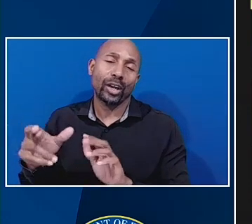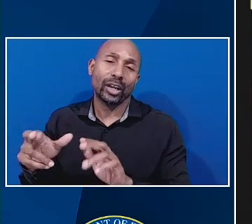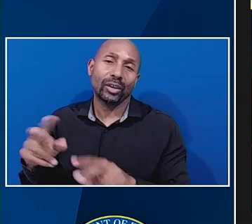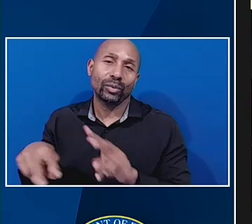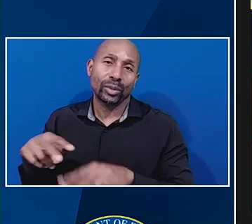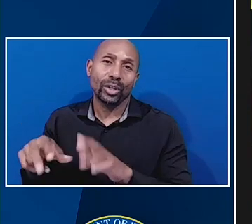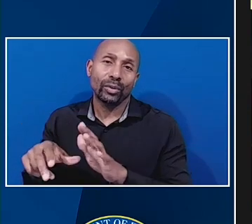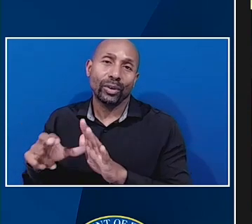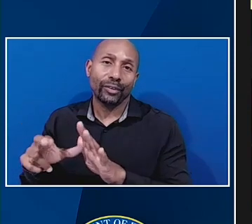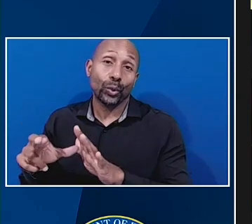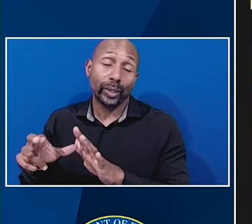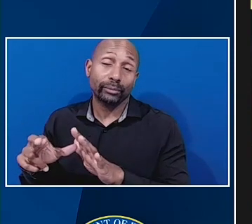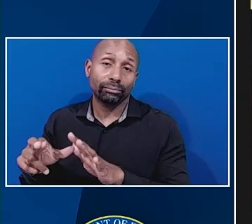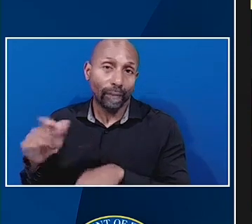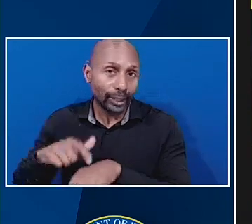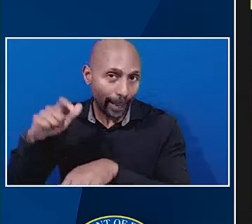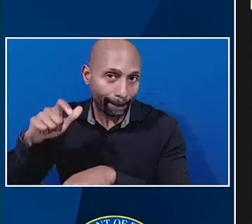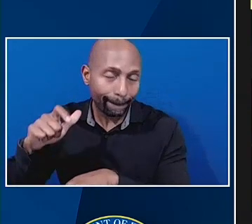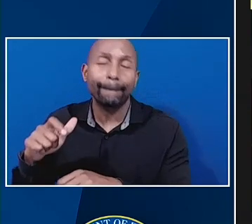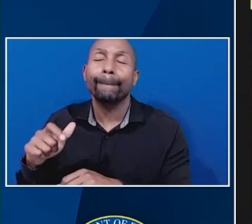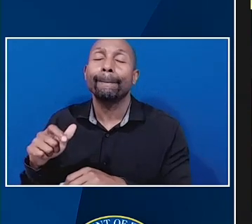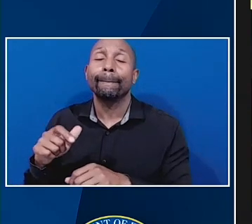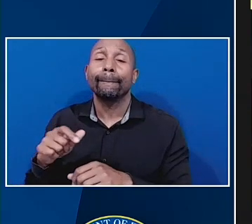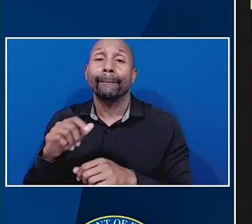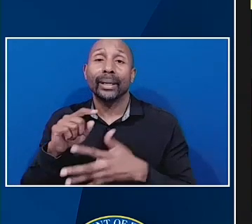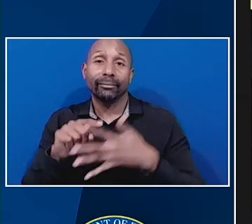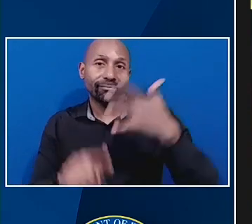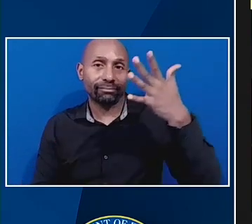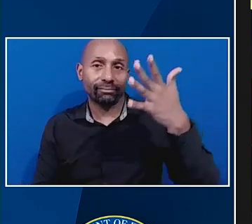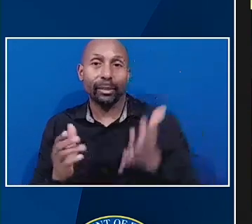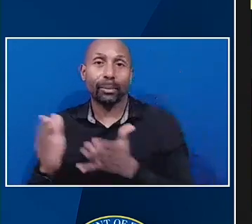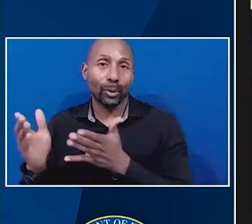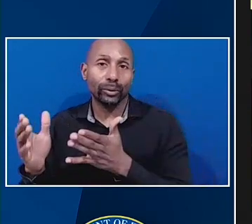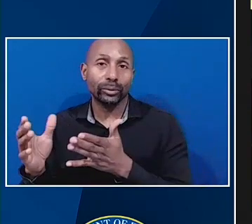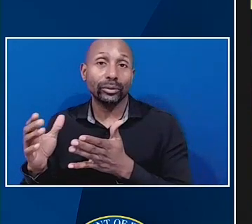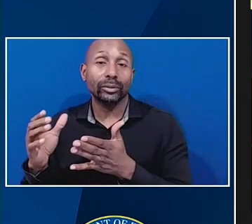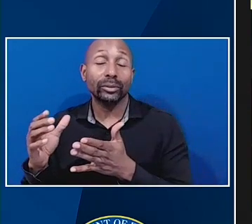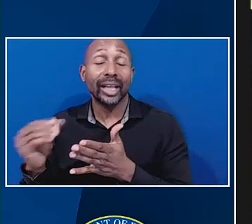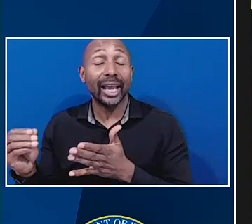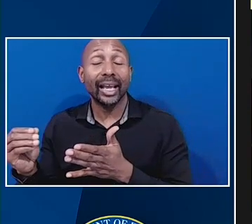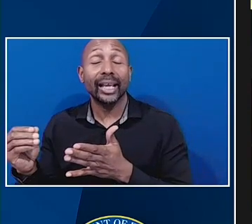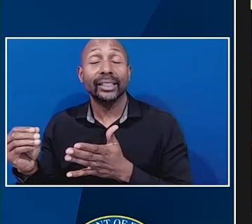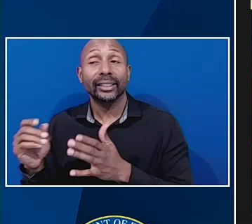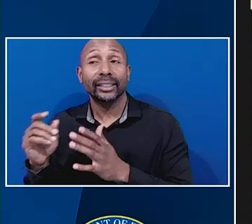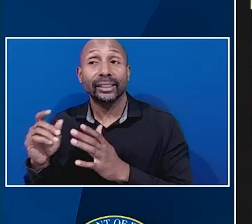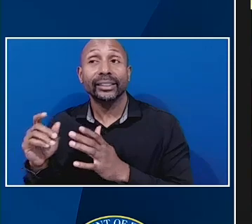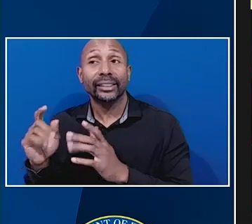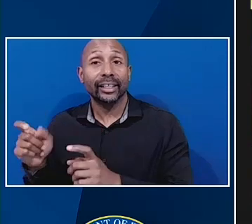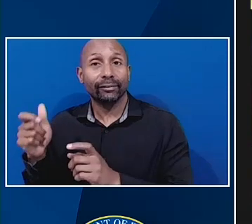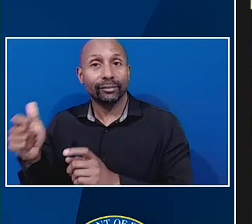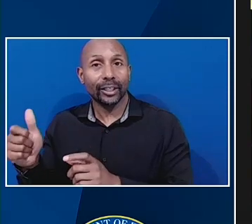manner these proposals, alright, and draft some language because the protocols say